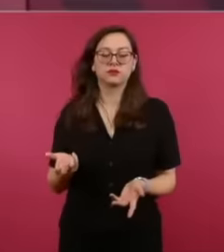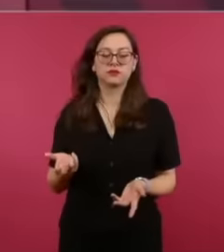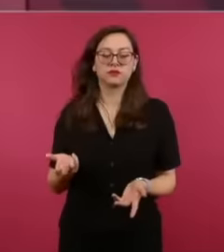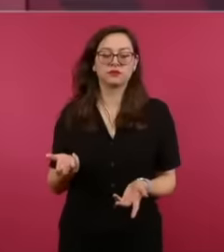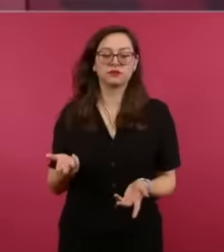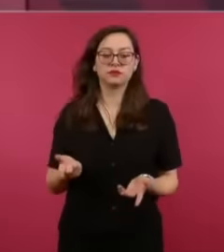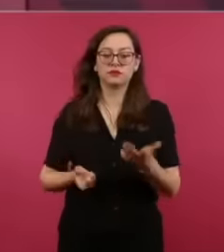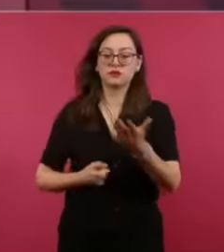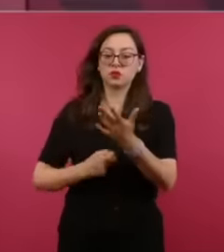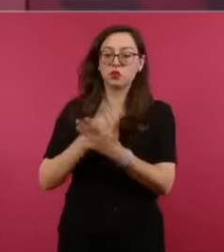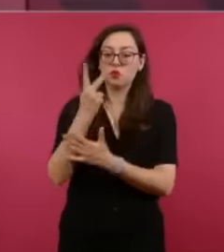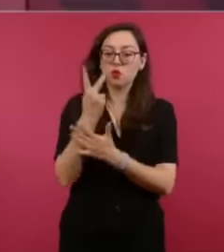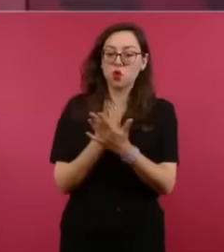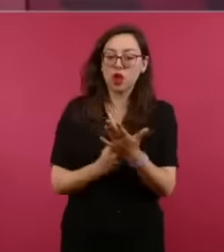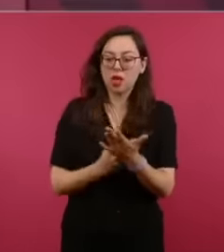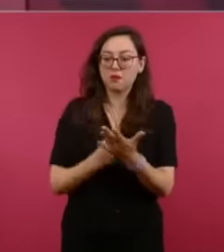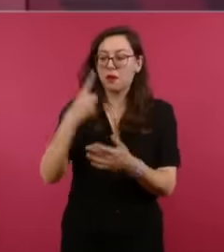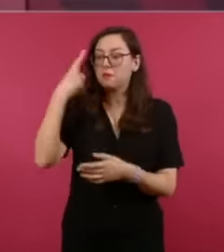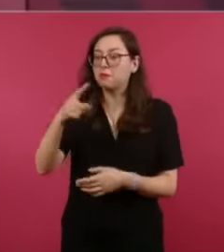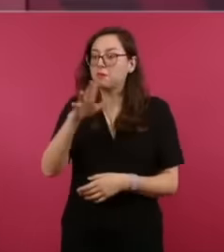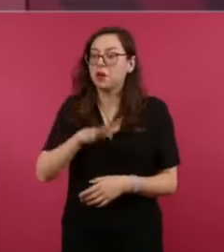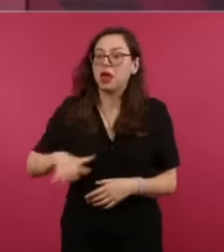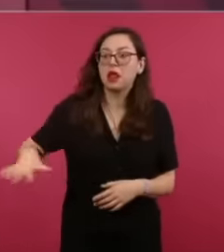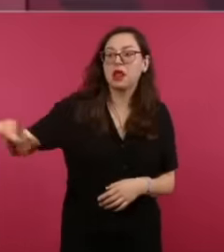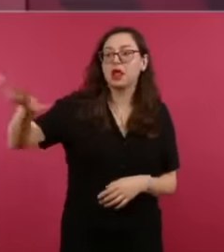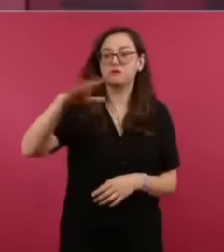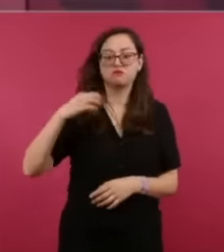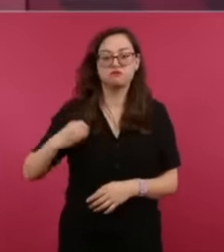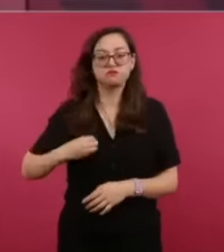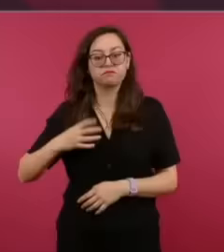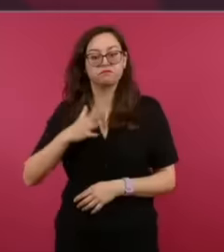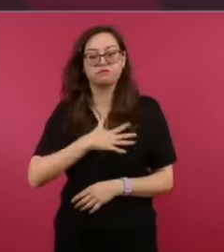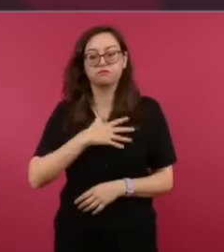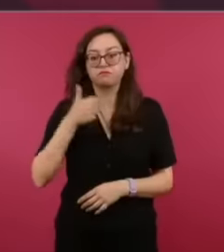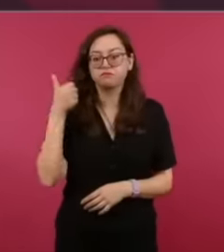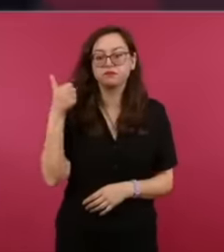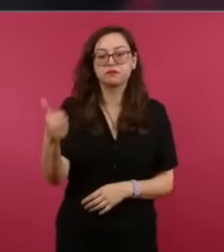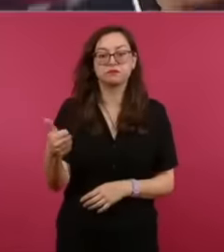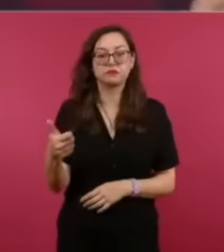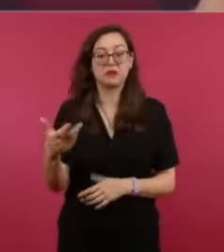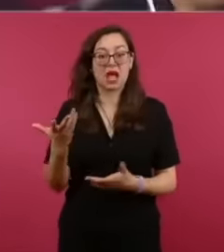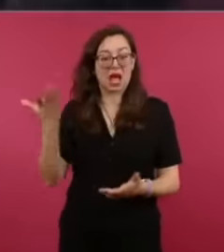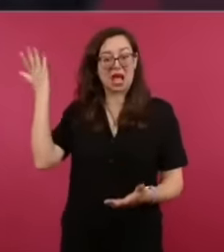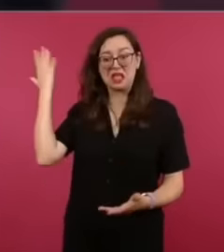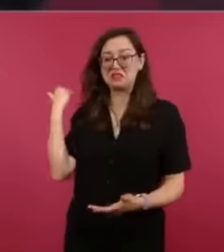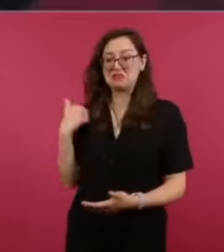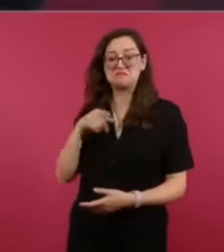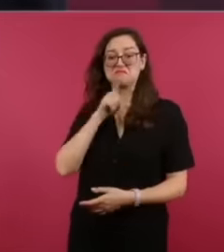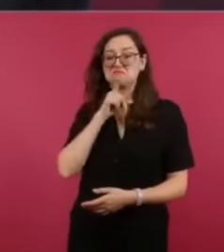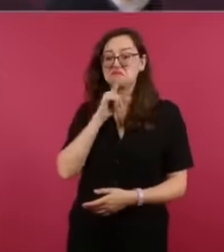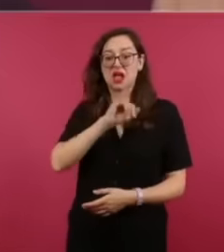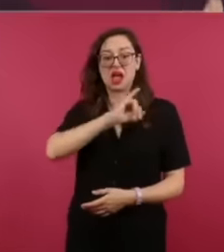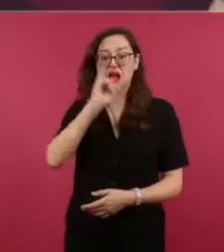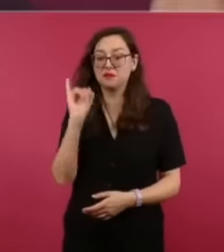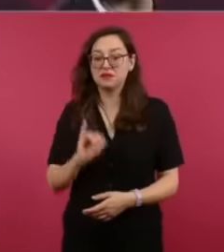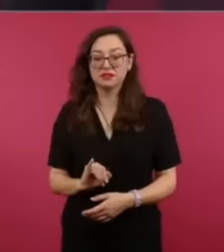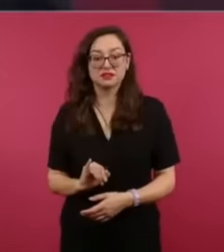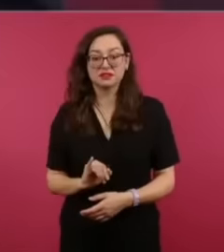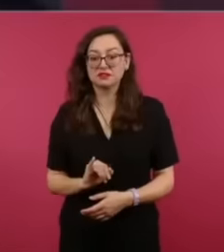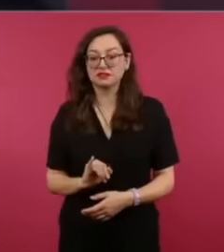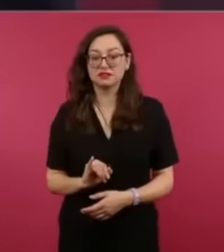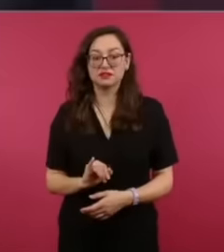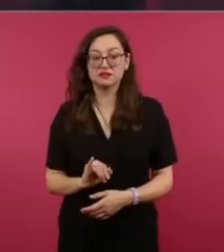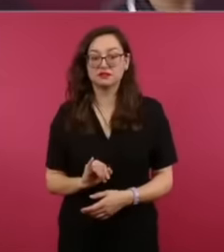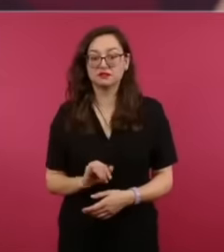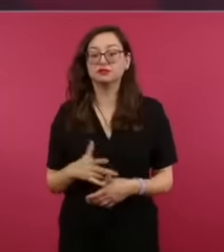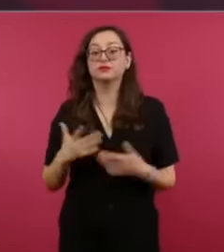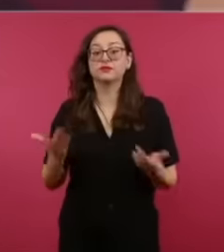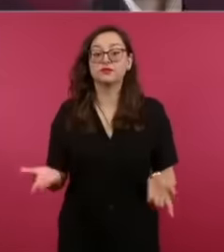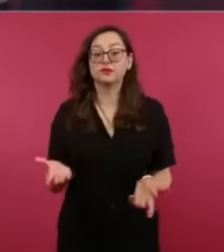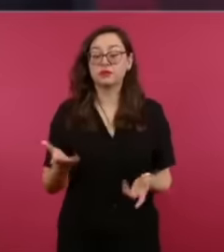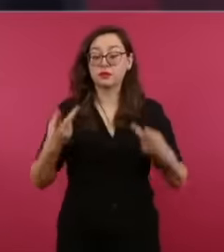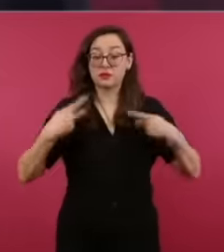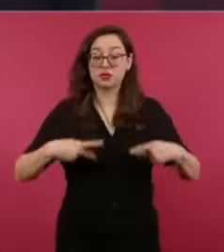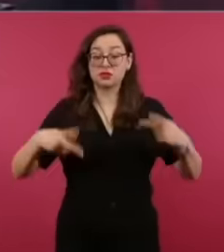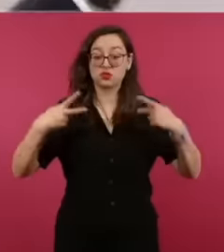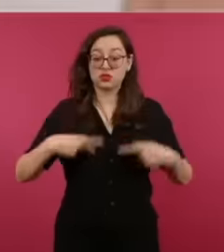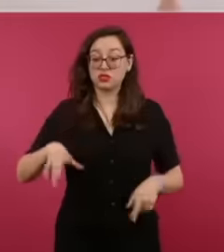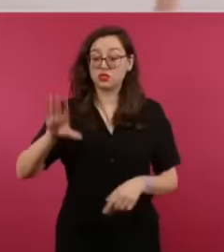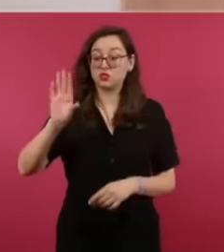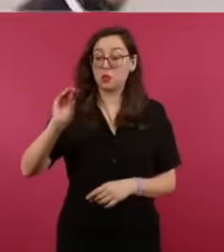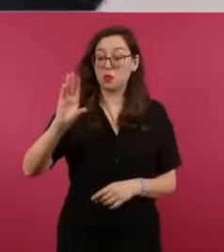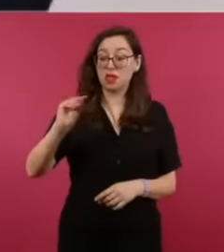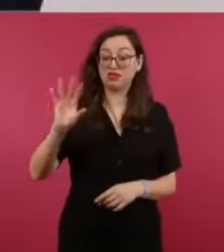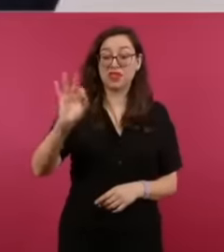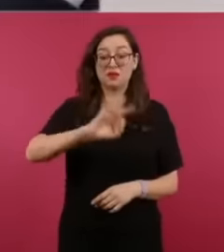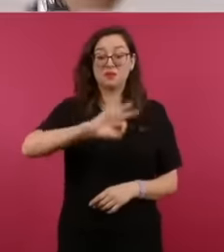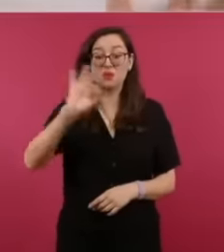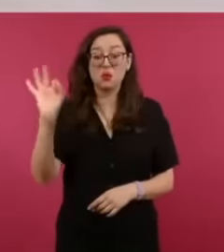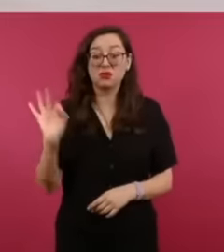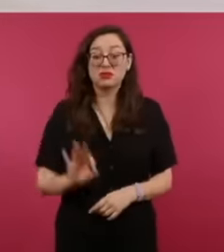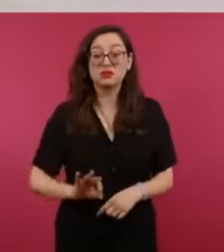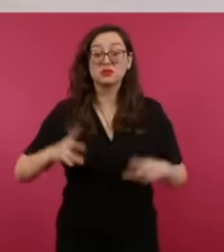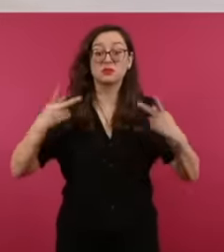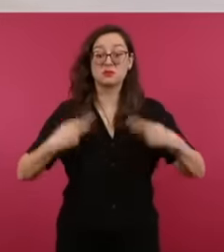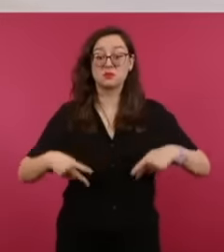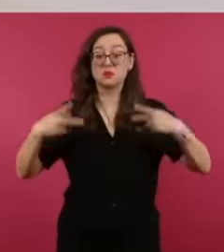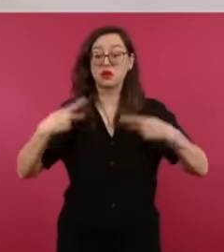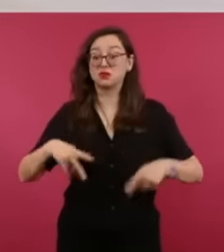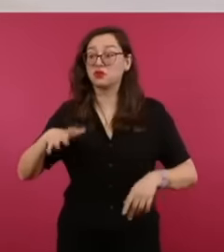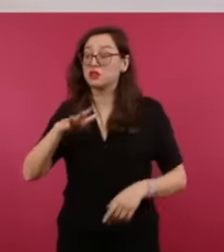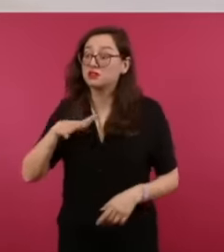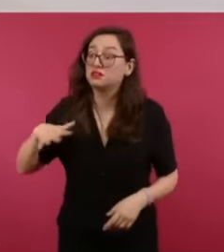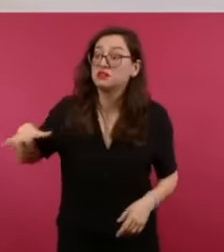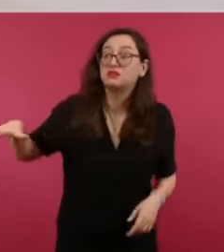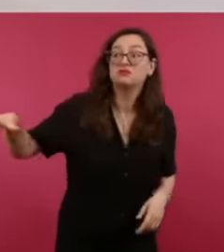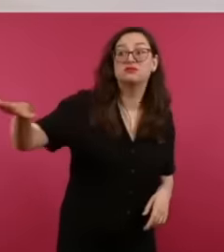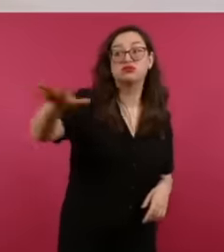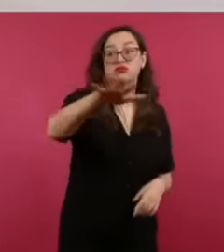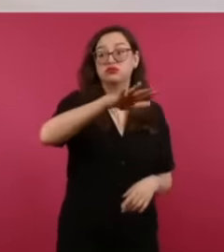welfare that reaches almost 90% of all households. And